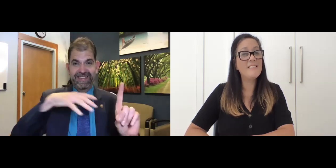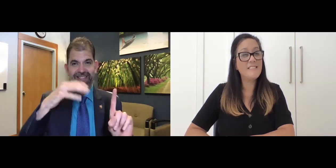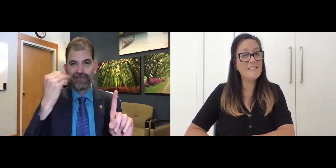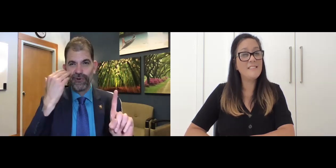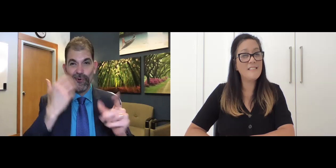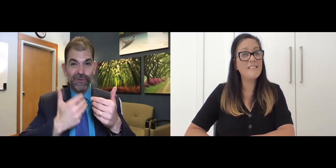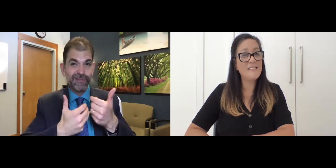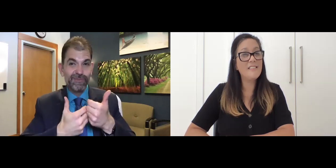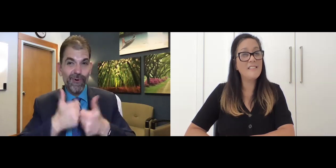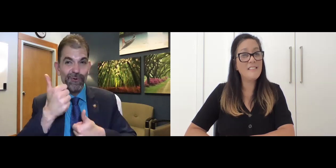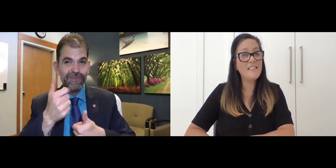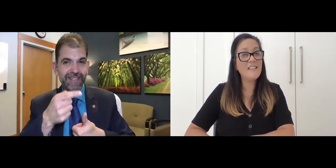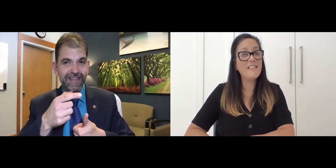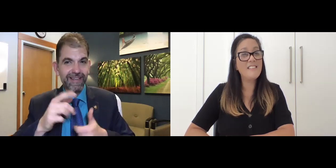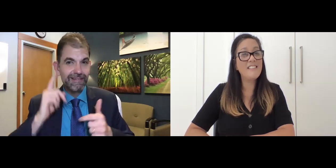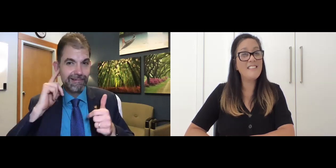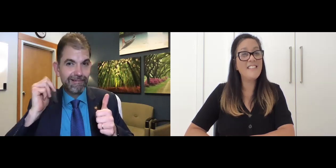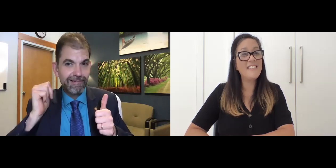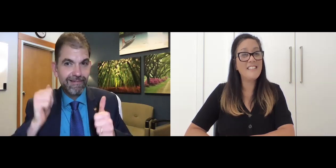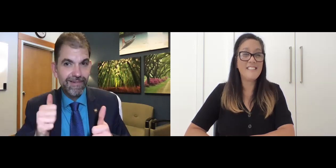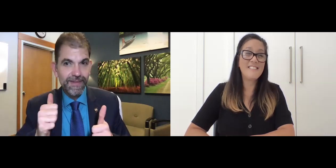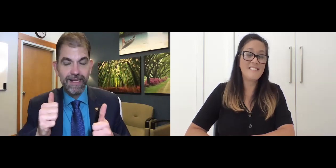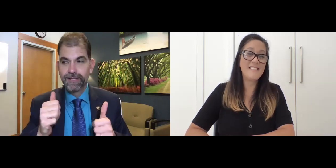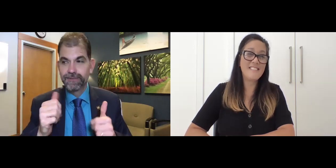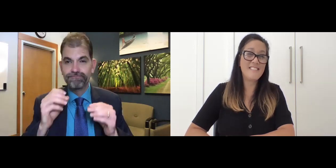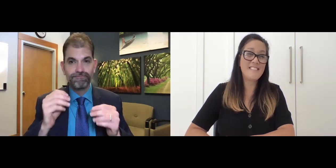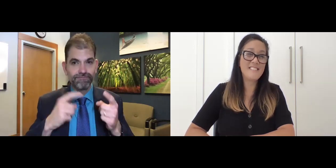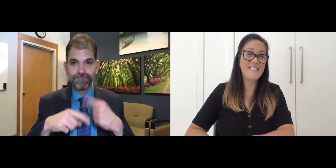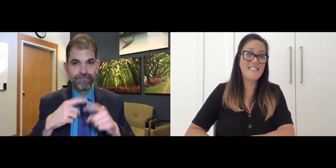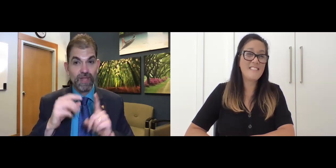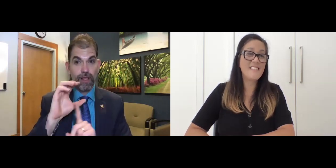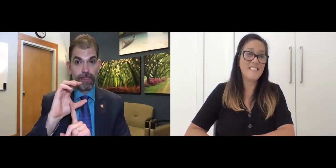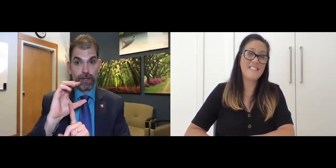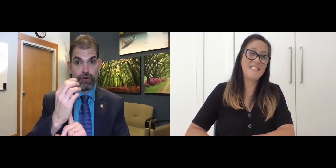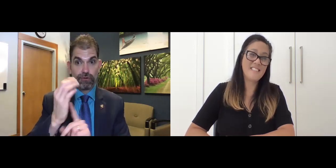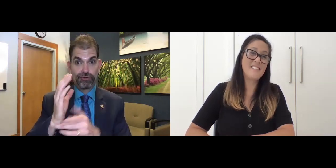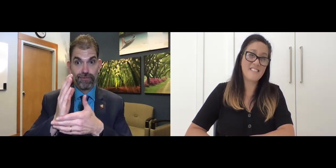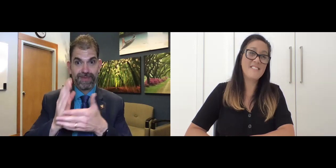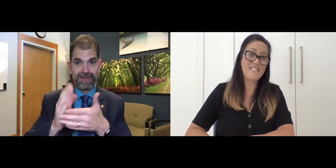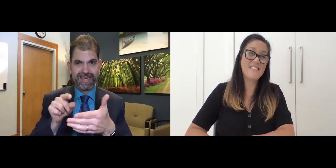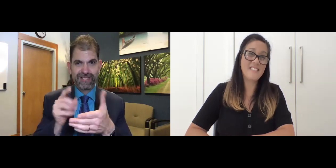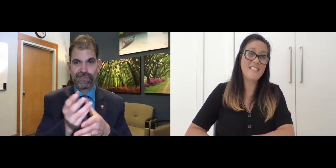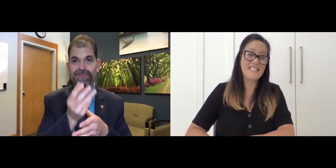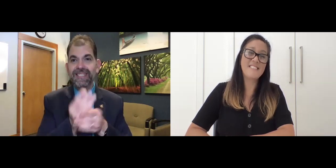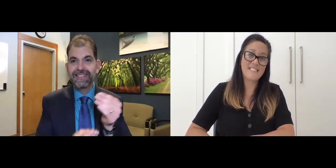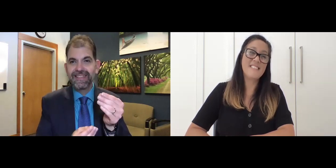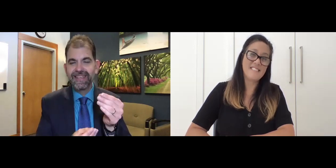The environment obviously was full of people with hearing loss